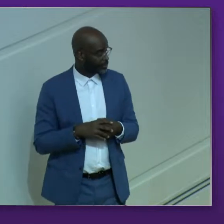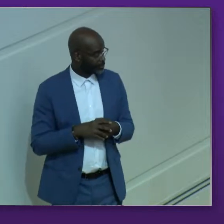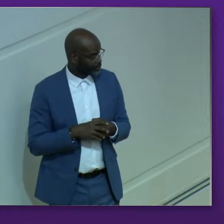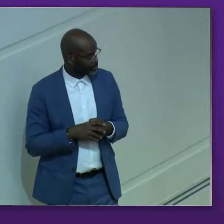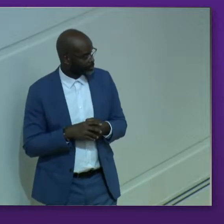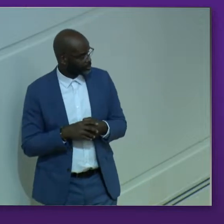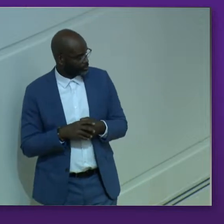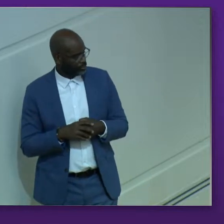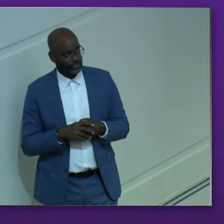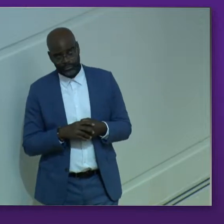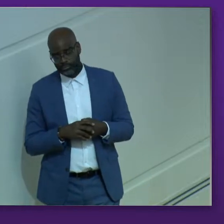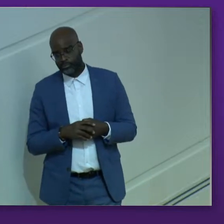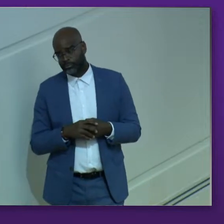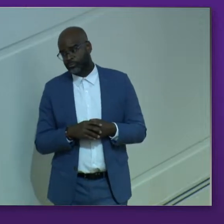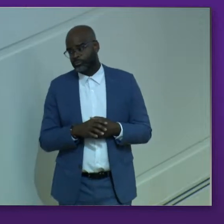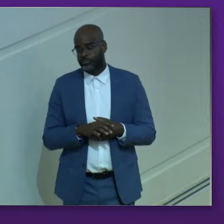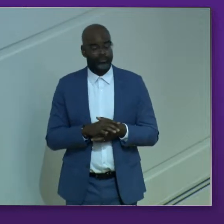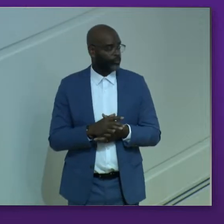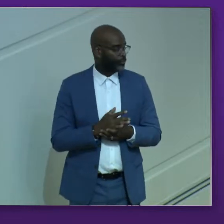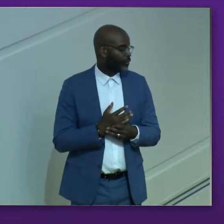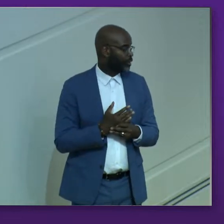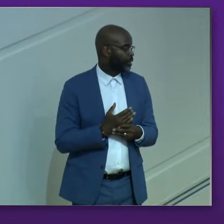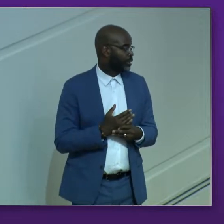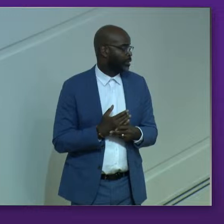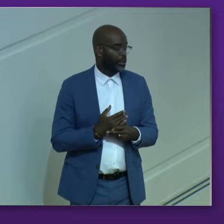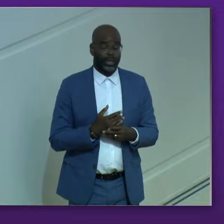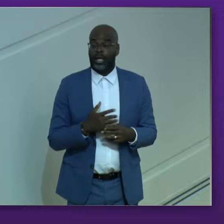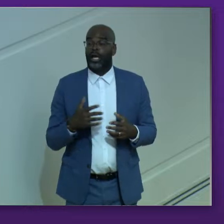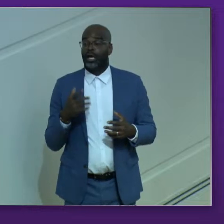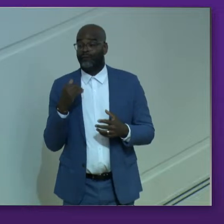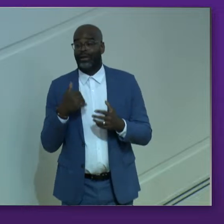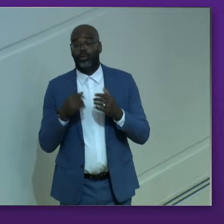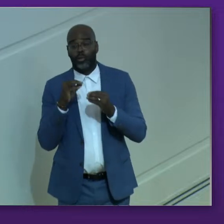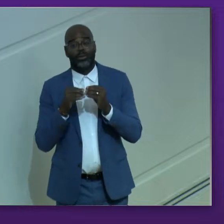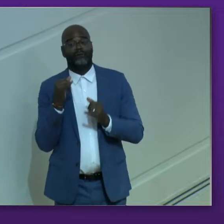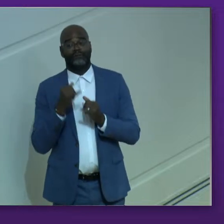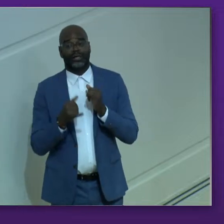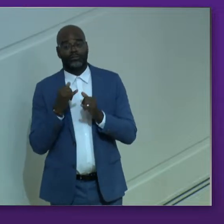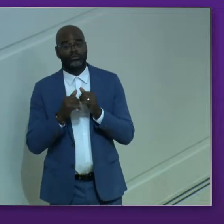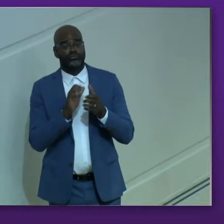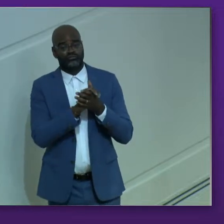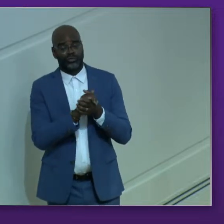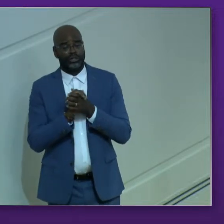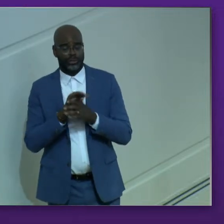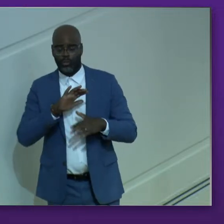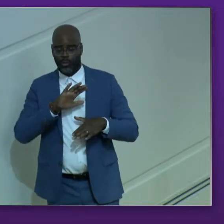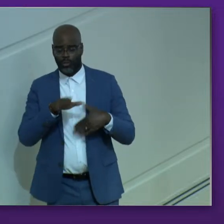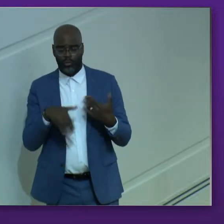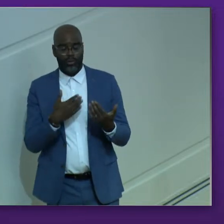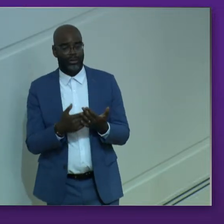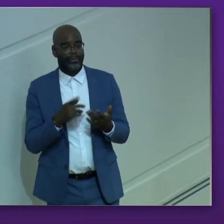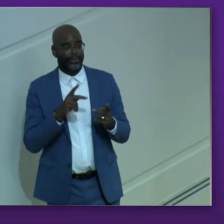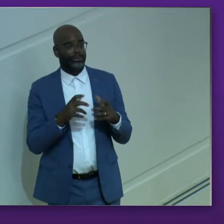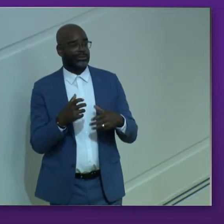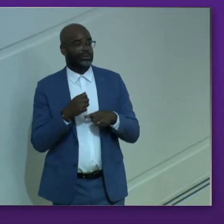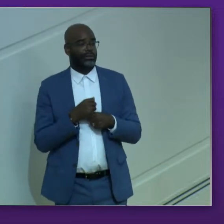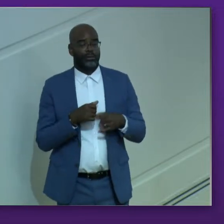FOR STUDENTS. MORE THAN 100 STUDENTS TODAY CONTINUE TO FIND CELLS AND ACCESS TO THE COLLEGE